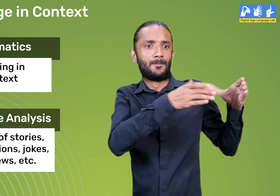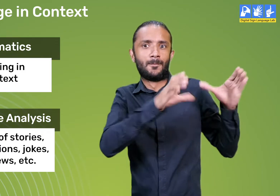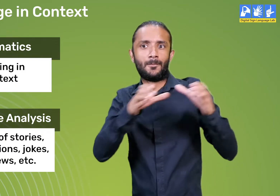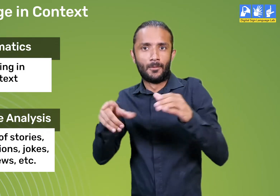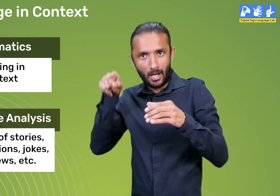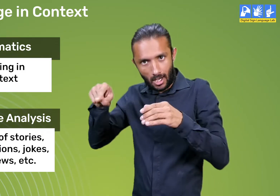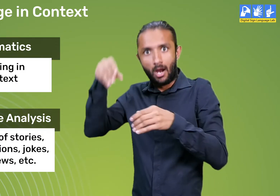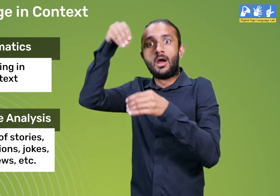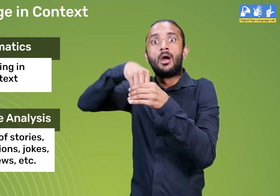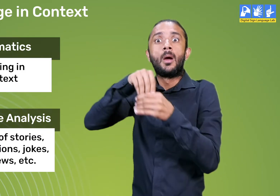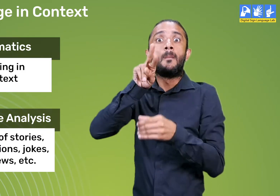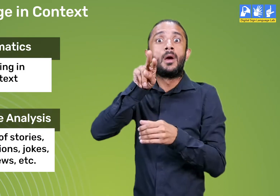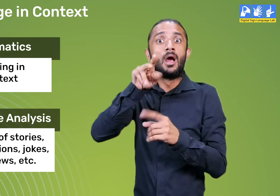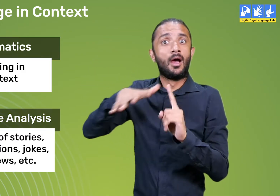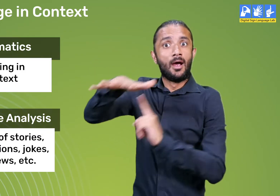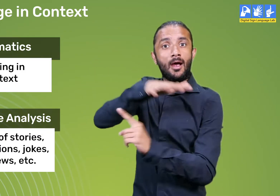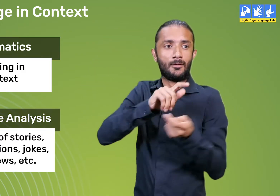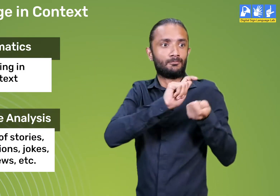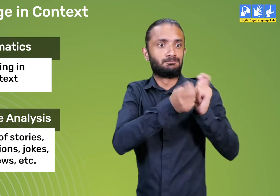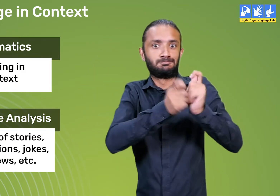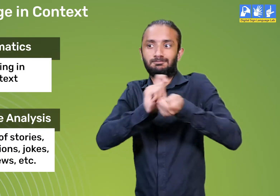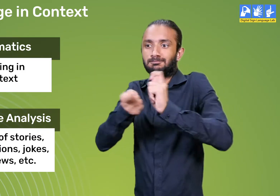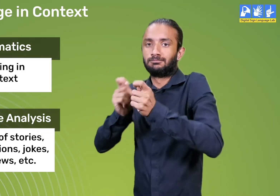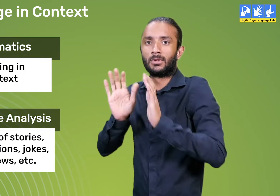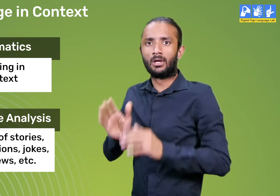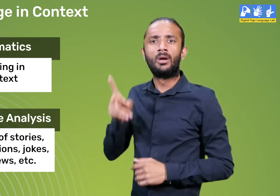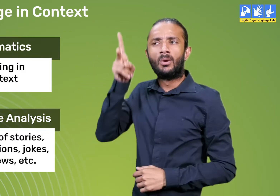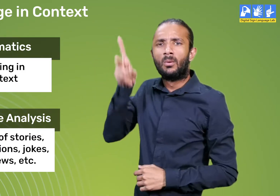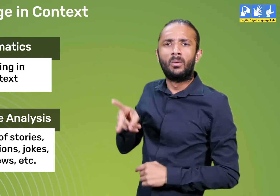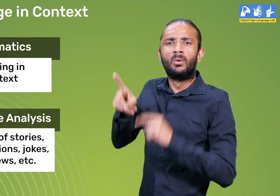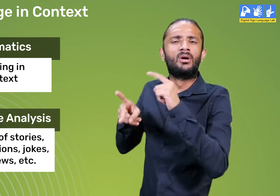all these small groups consist of meaning and it changes according to the context .